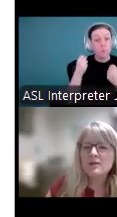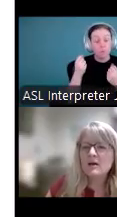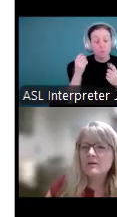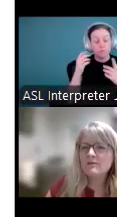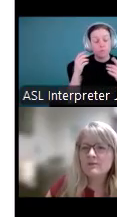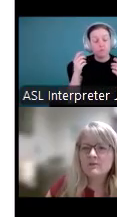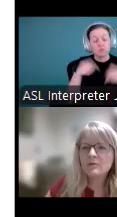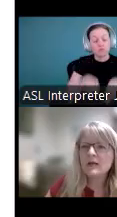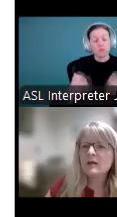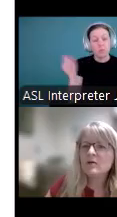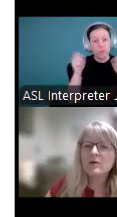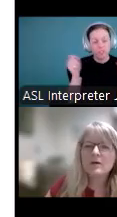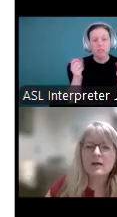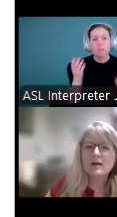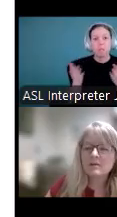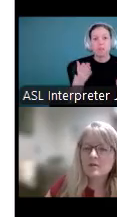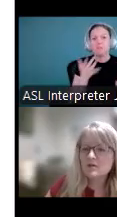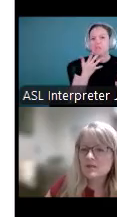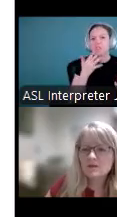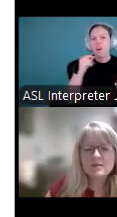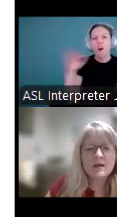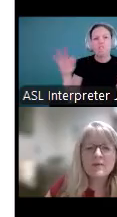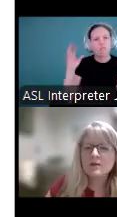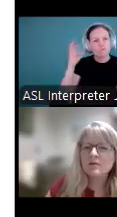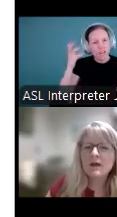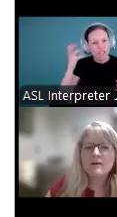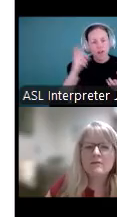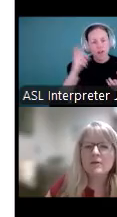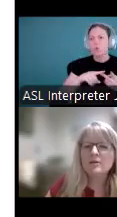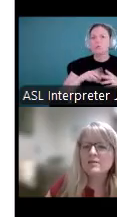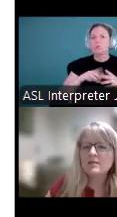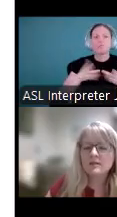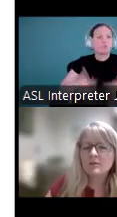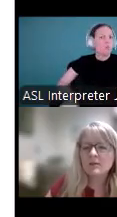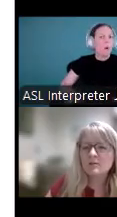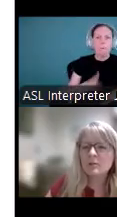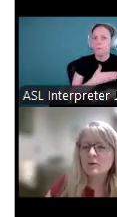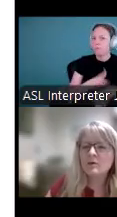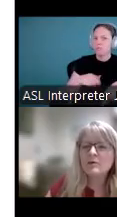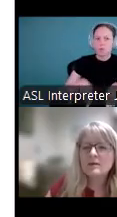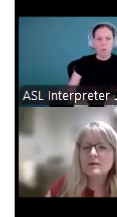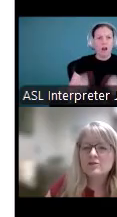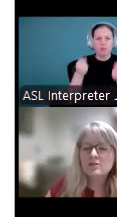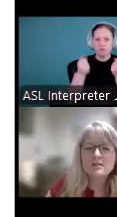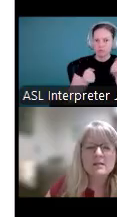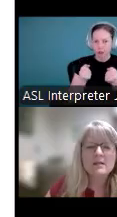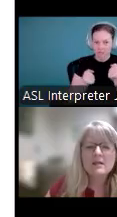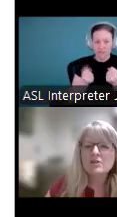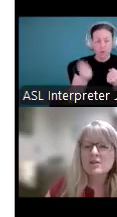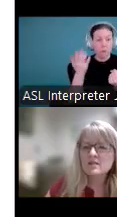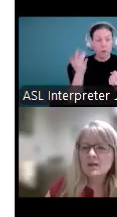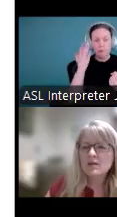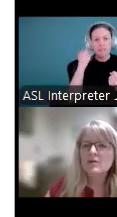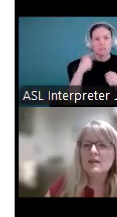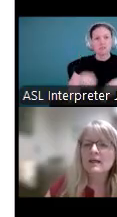turn off the radio or any music or sound that you have when you're dealing with poor road conditions, just so that you can